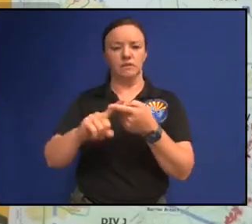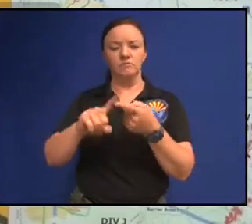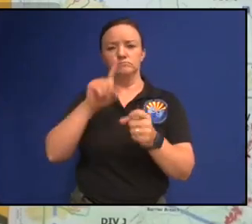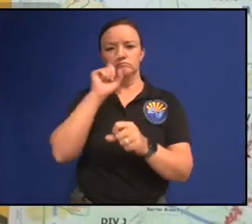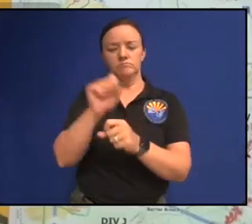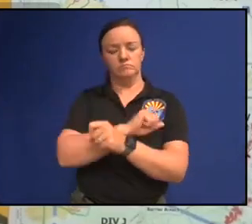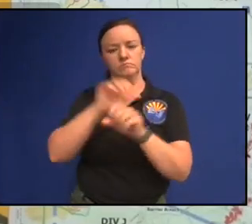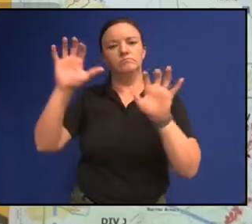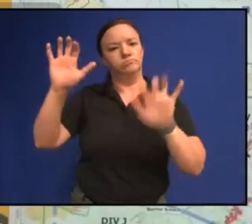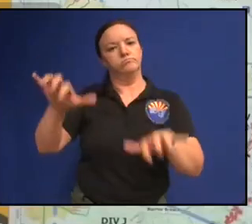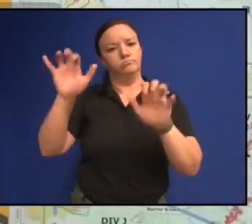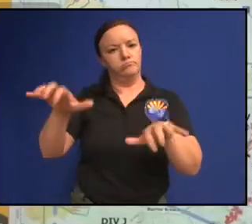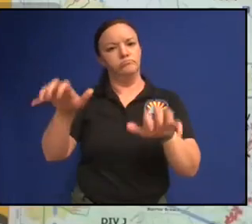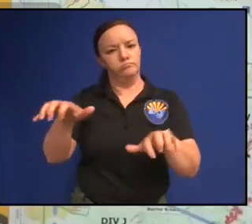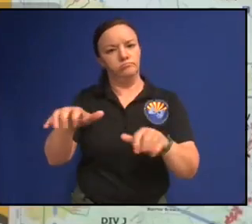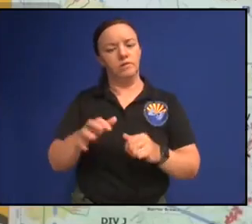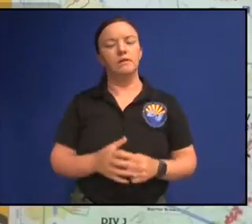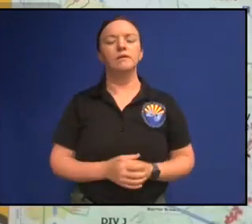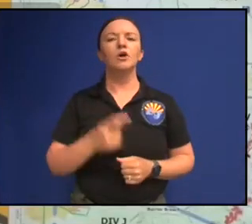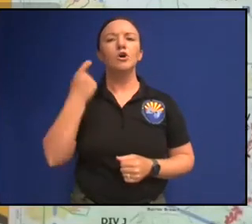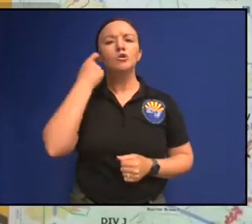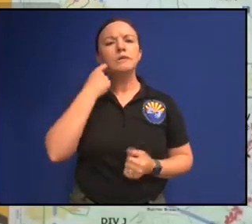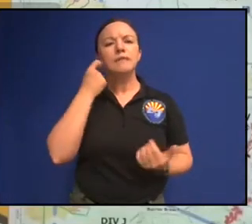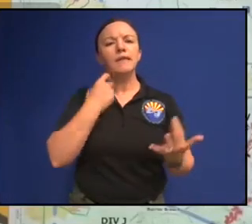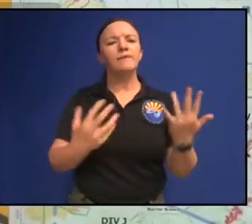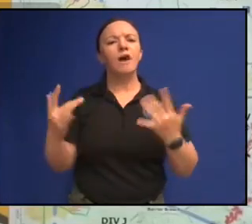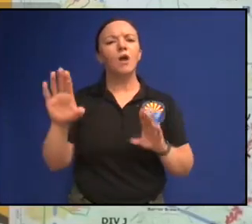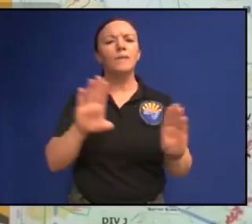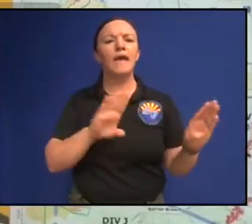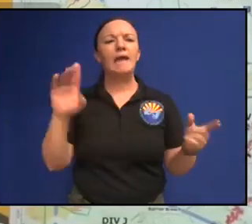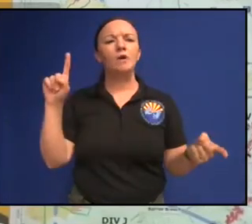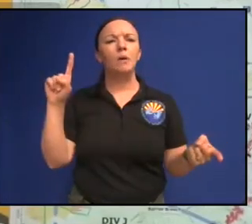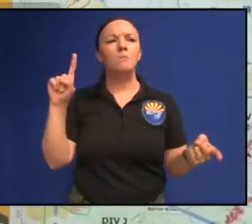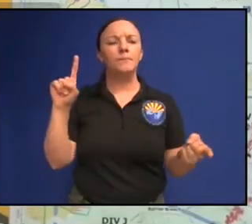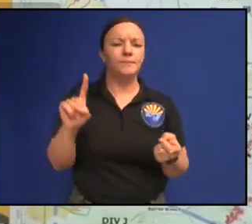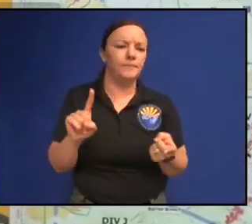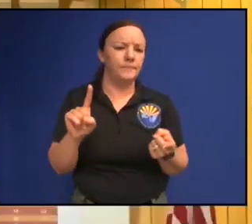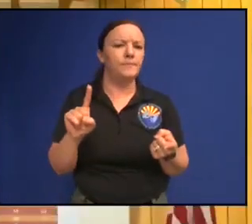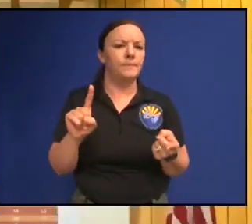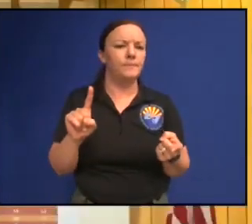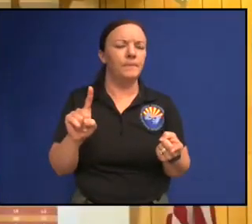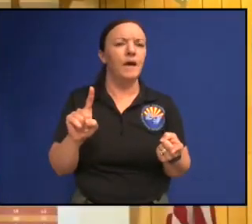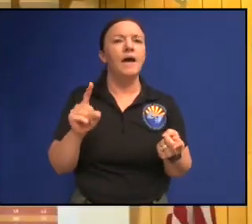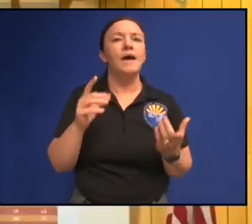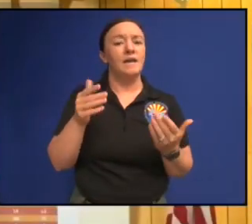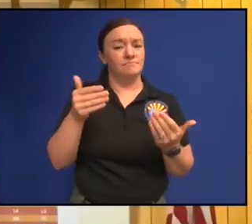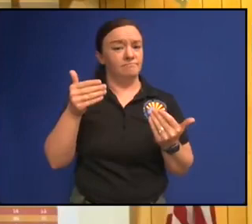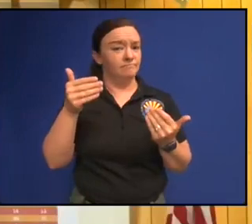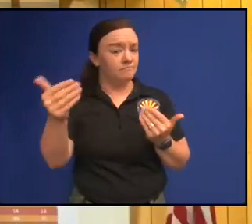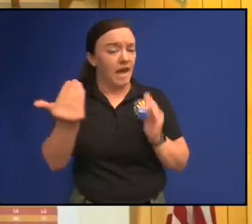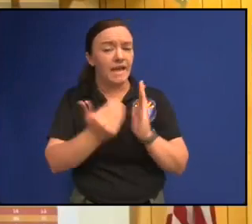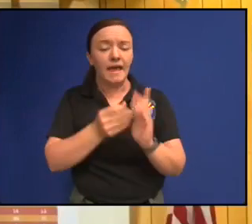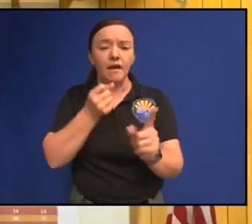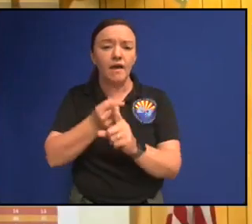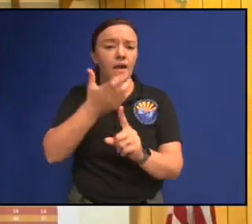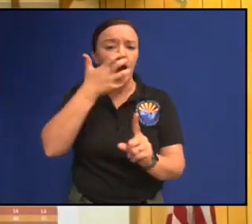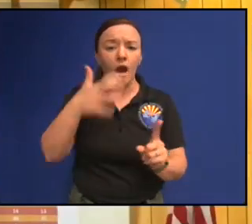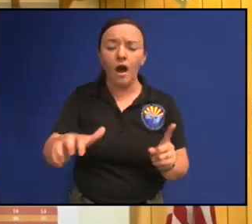MODERATED RECENTLY, WE MAY BE LOOKING AT SOME HOTTER DAYS, MAYBE HIGHER WINDS, SOME INCREASED FIRE BEHAVIOR.